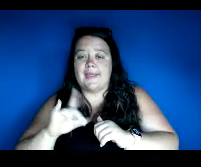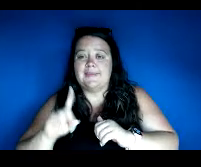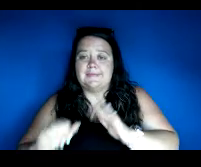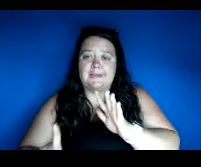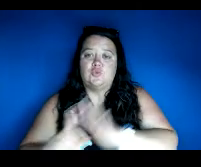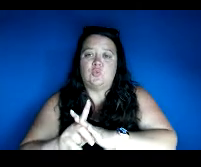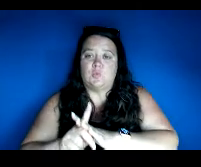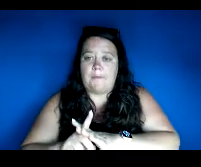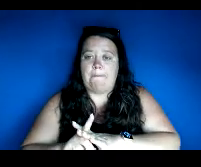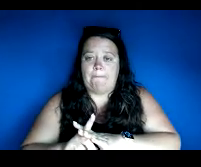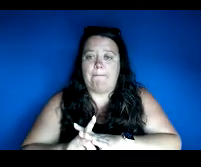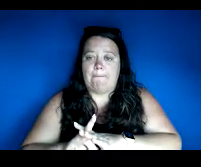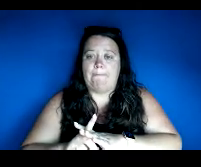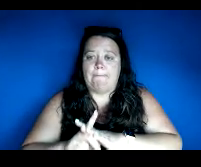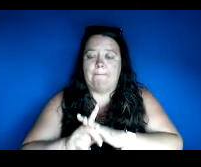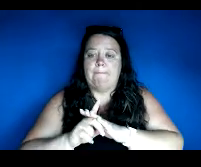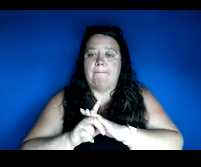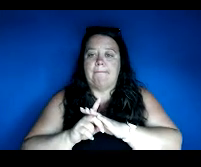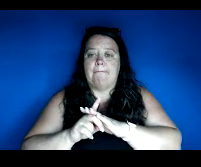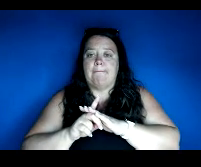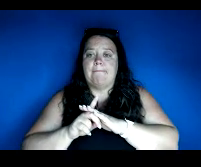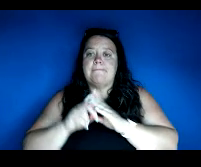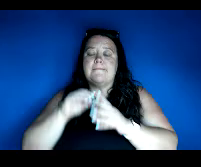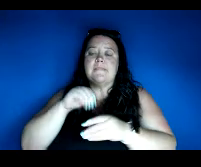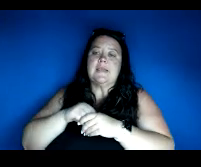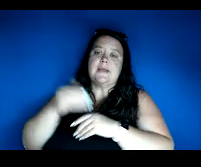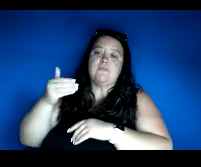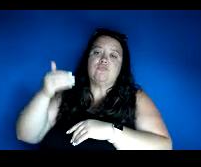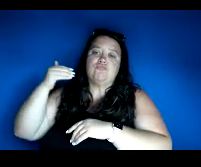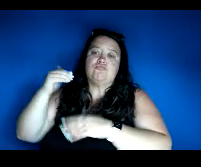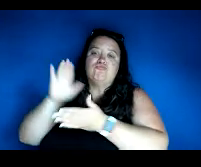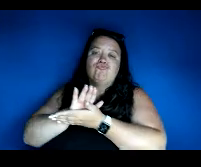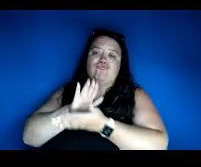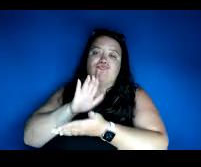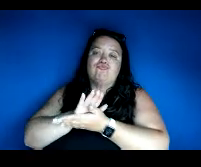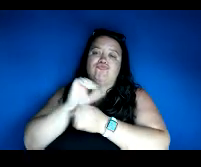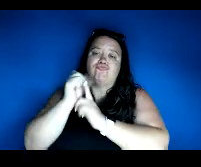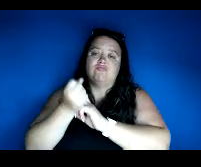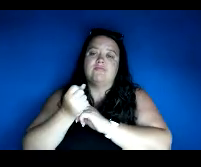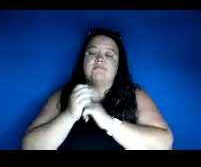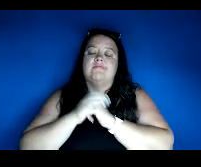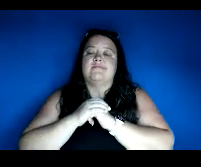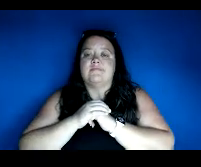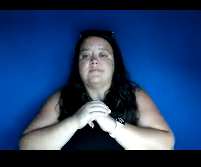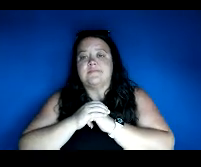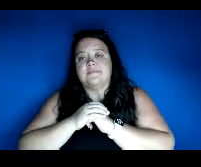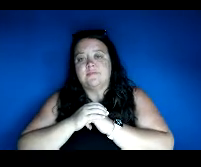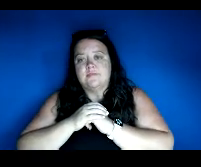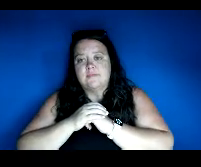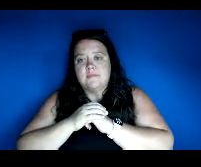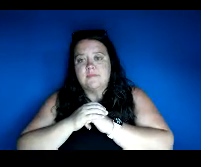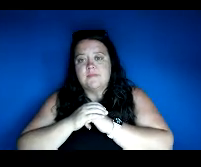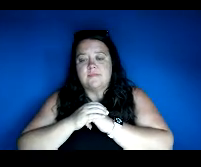you know, in kind of previous academic contexts, and anything that they're thinking about as it relates